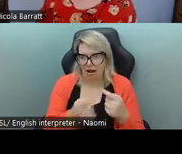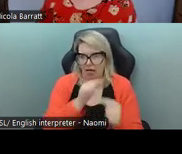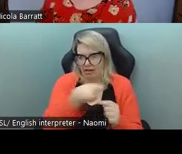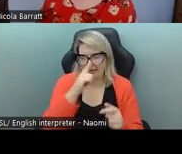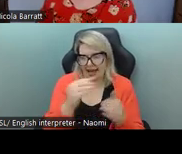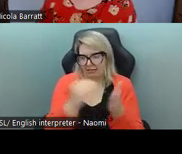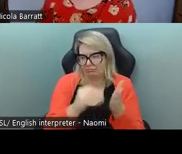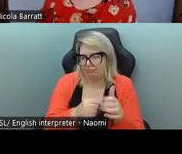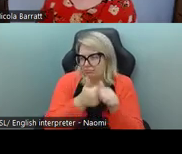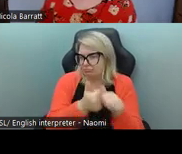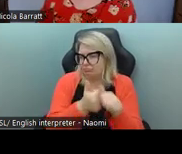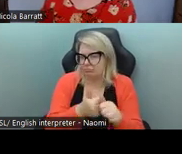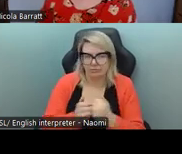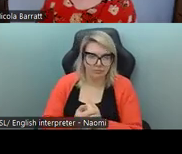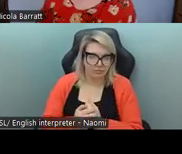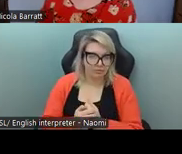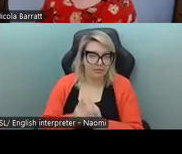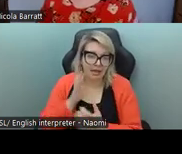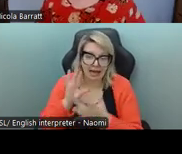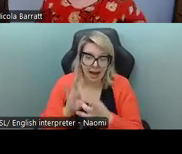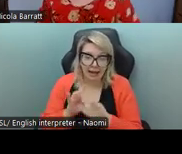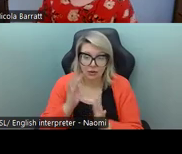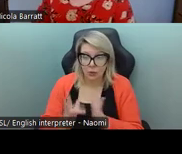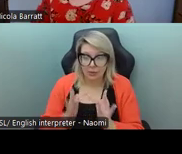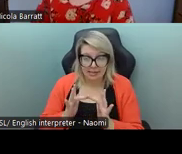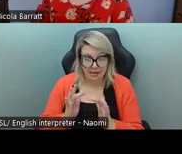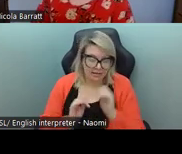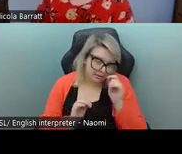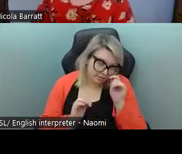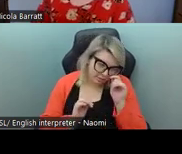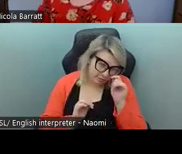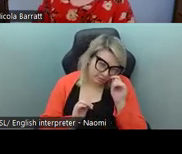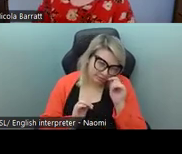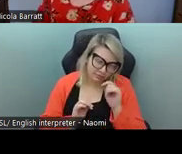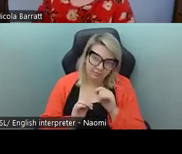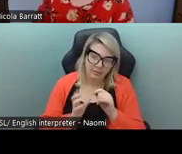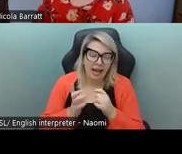You can add on a link to your website. Now, there are other features I haven't mentioned.